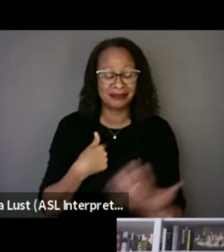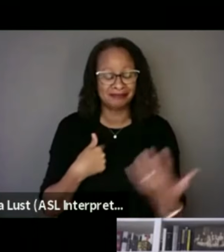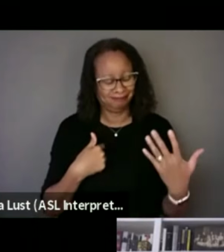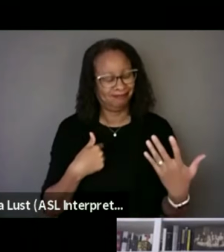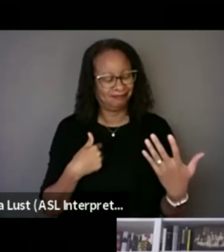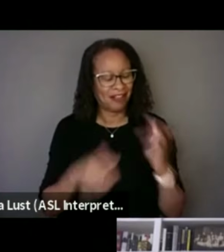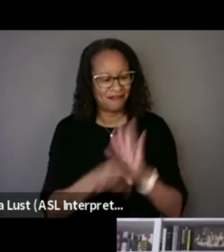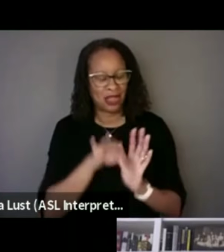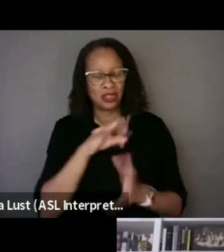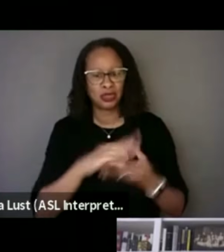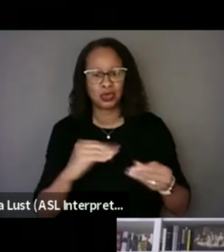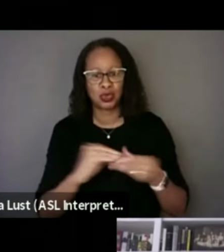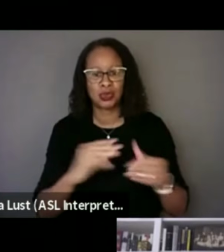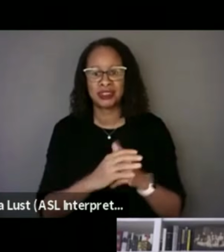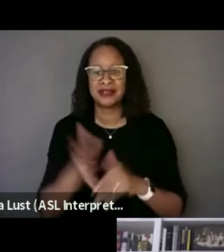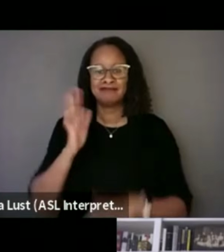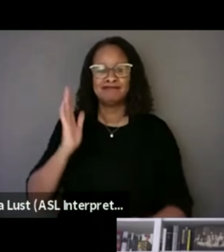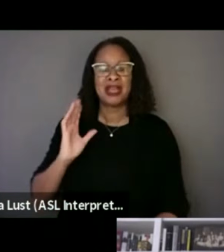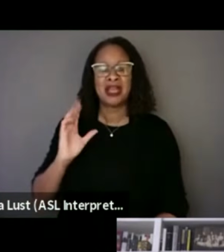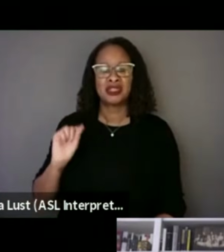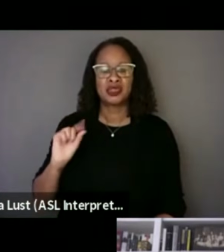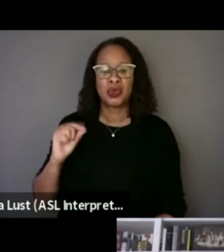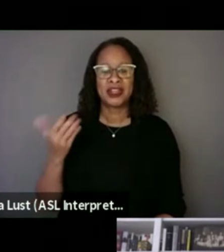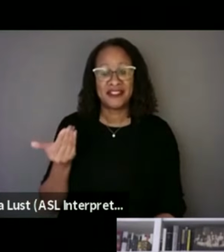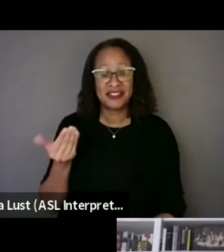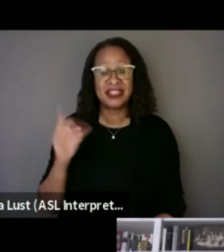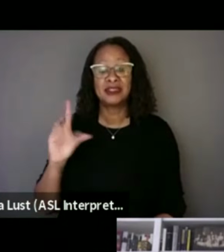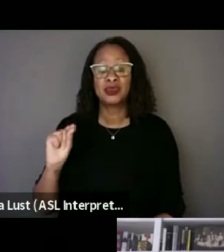And so back in 2015 and in 2016, I was really,